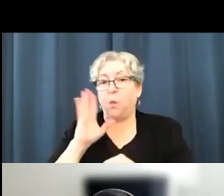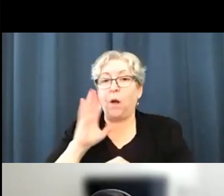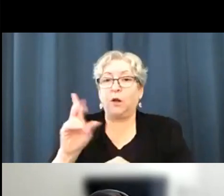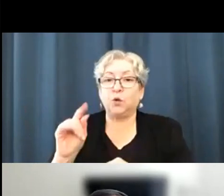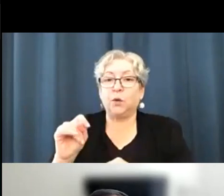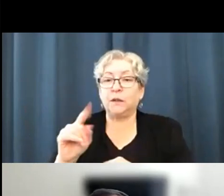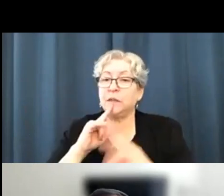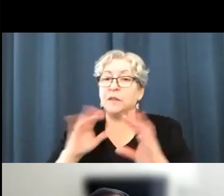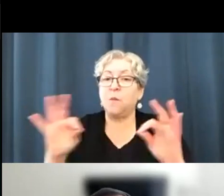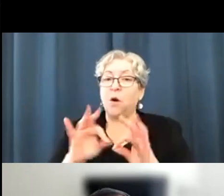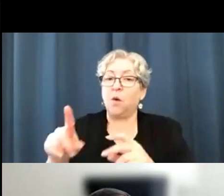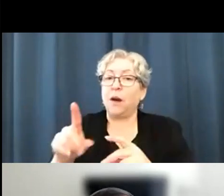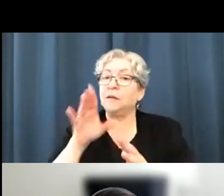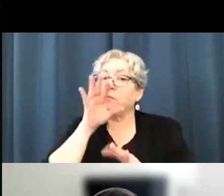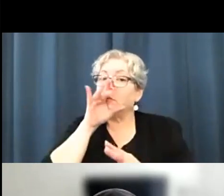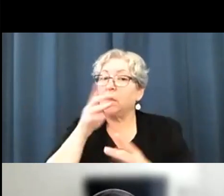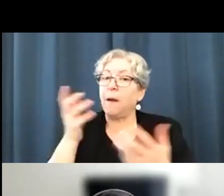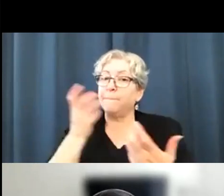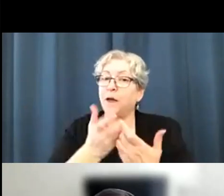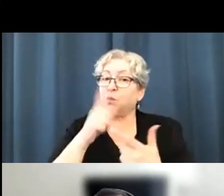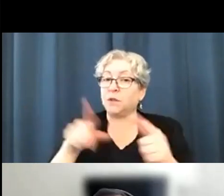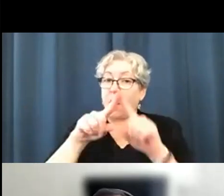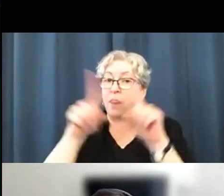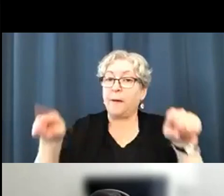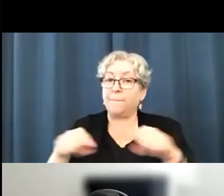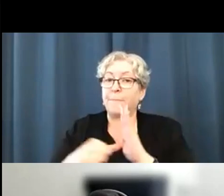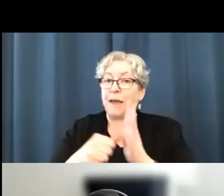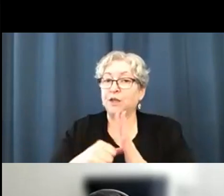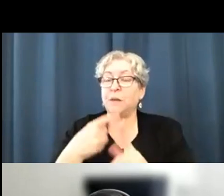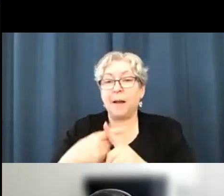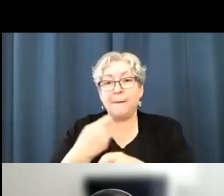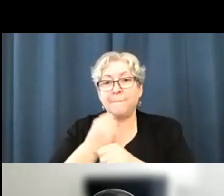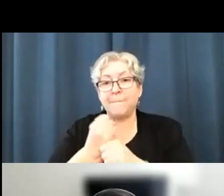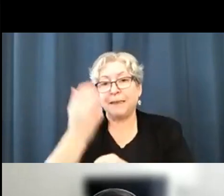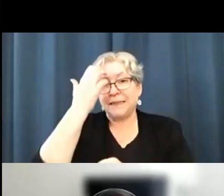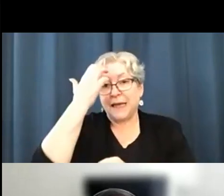that what the screen reader speaks, matches what's on the page and make sense in context as well.